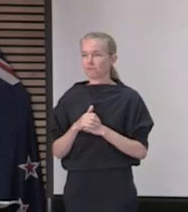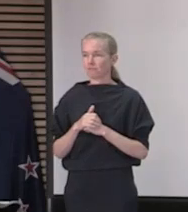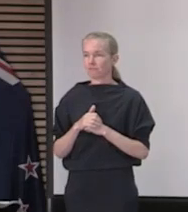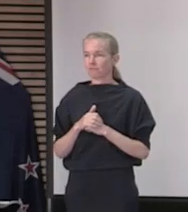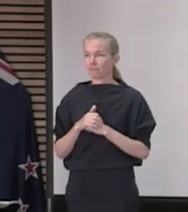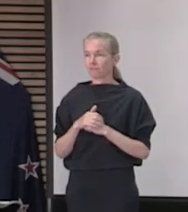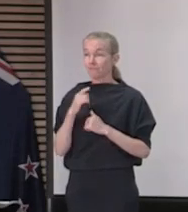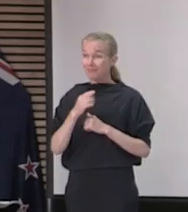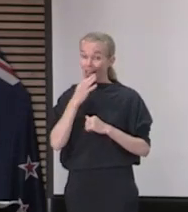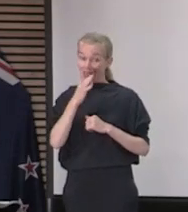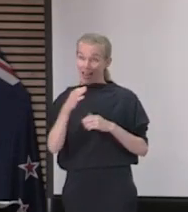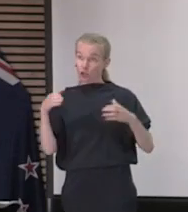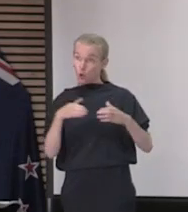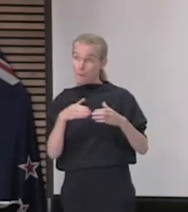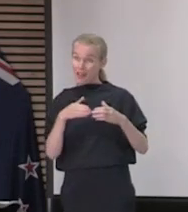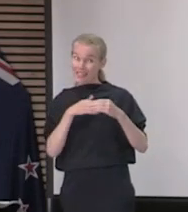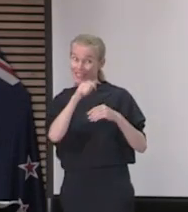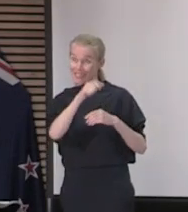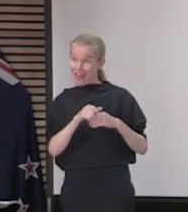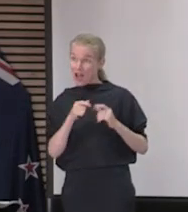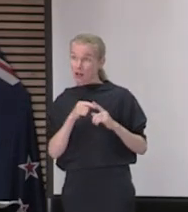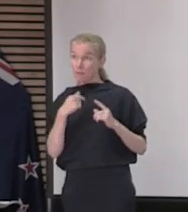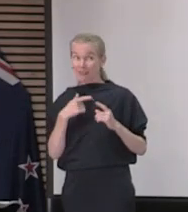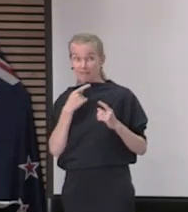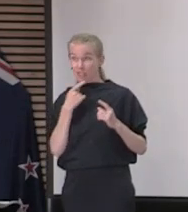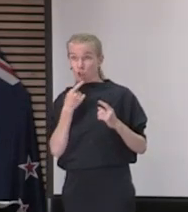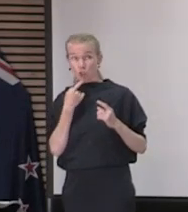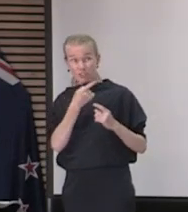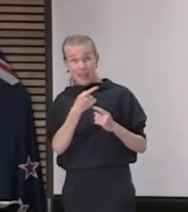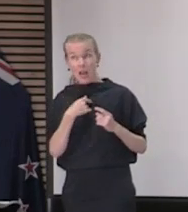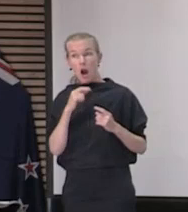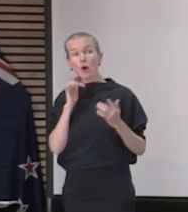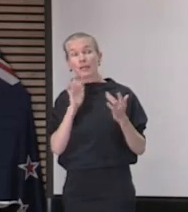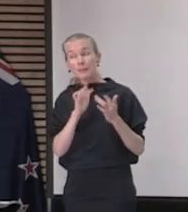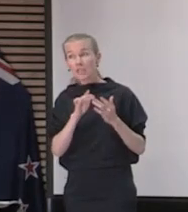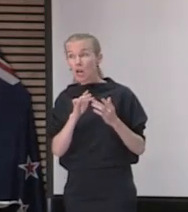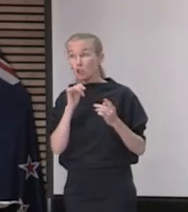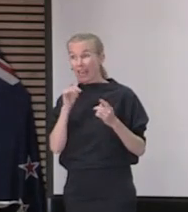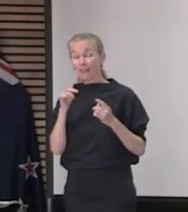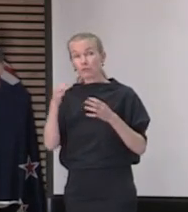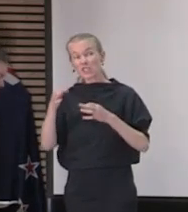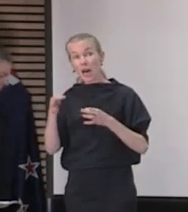whether or not there'slikely to be any movementthere. And so, Ultimo matly, it is no -- ultimately, it'sis no-one's interest where wecan't campaign